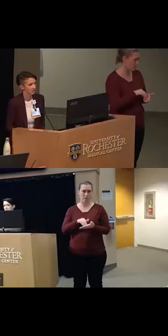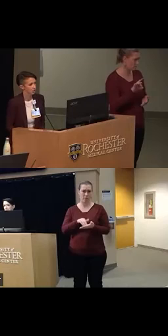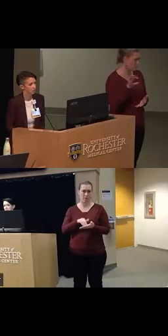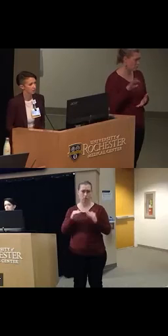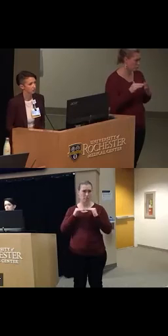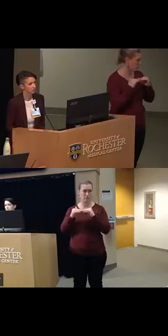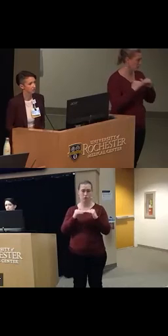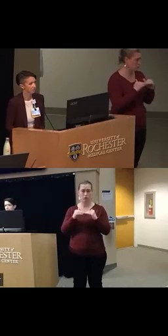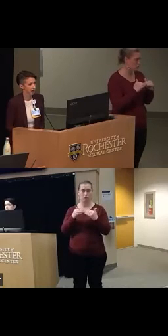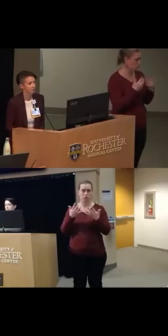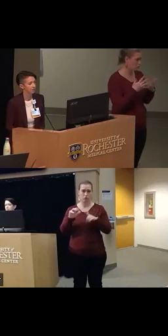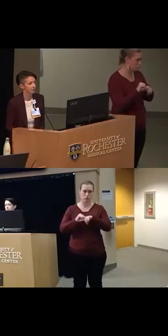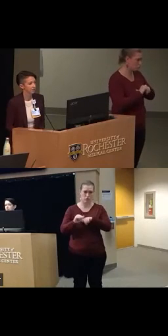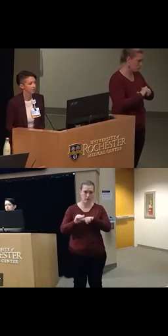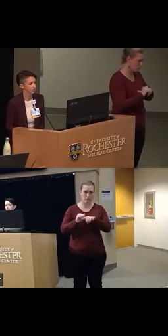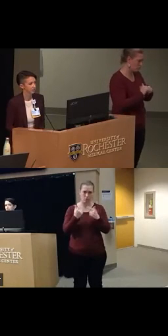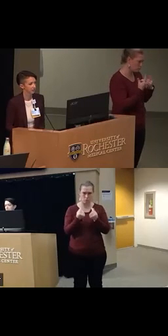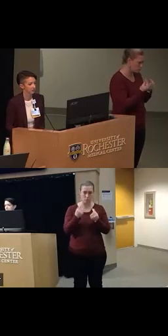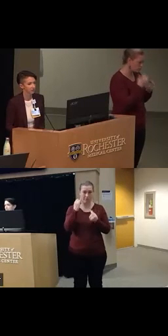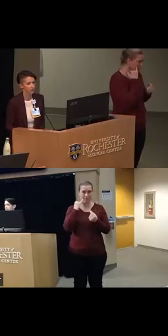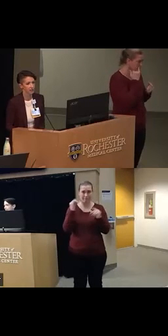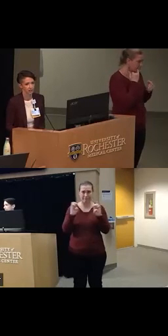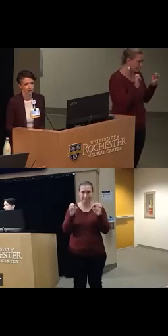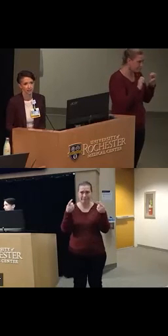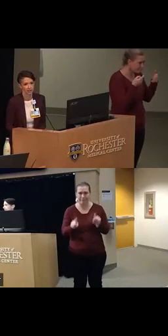in what to do right after a critical incident occurs and at the end of the